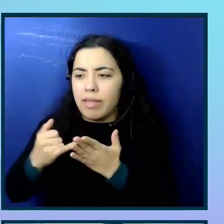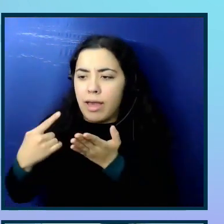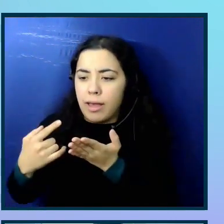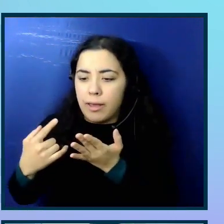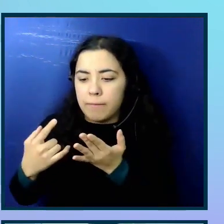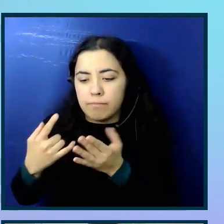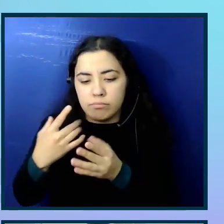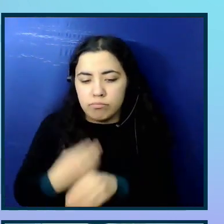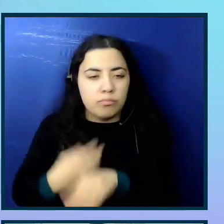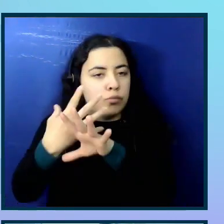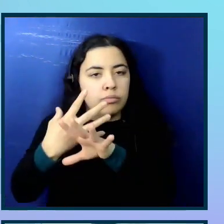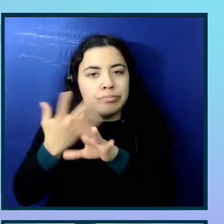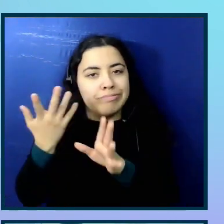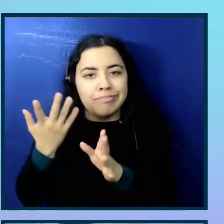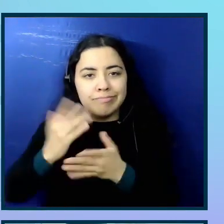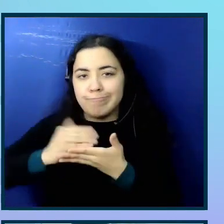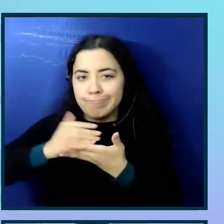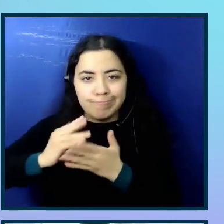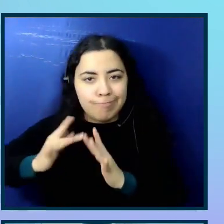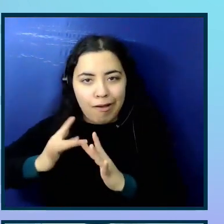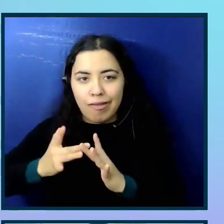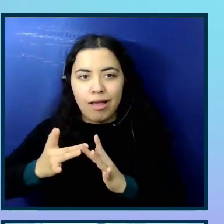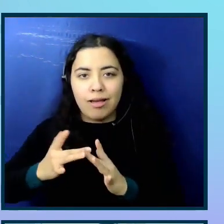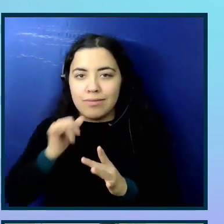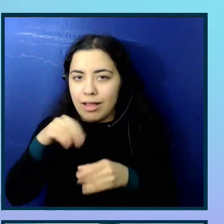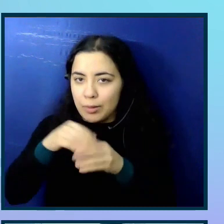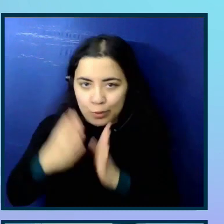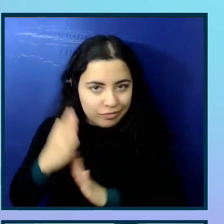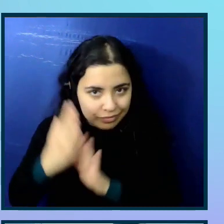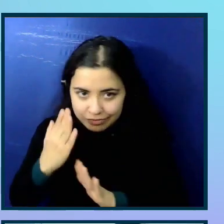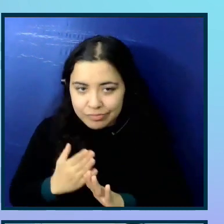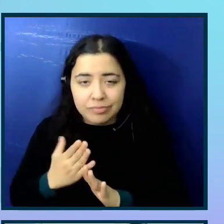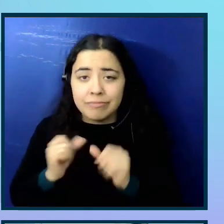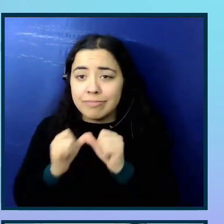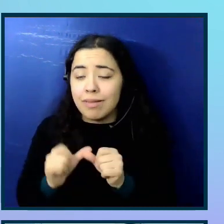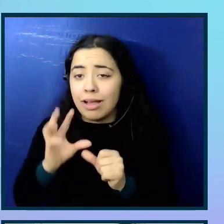were moderated by myself and lasted about 60 to 90 minutes. And participants were either reviewing